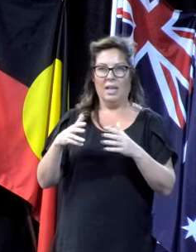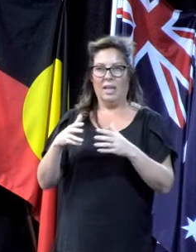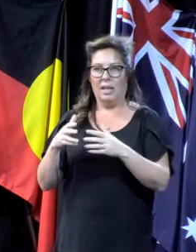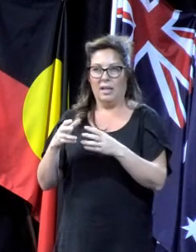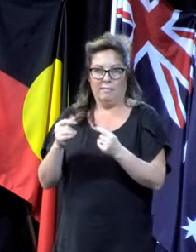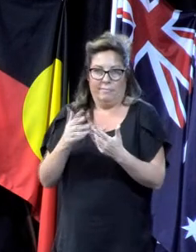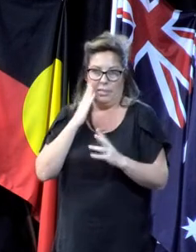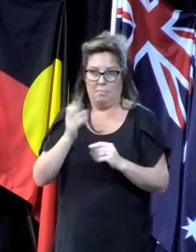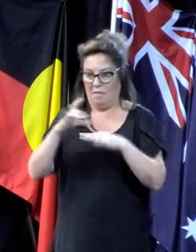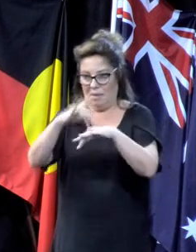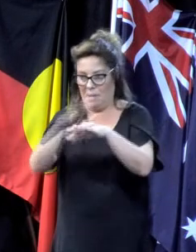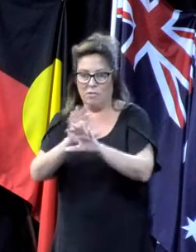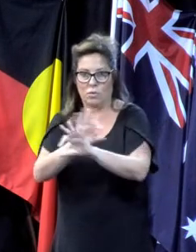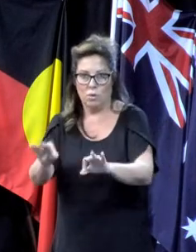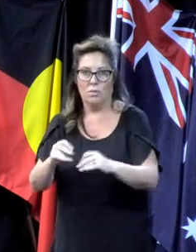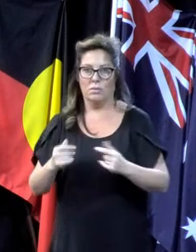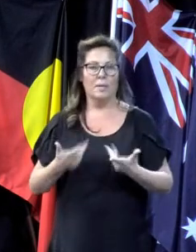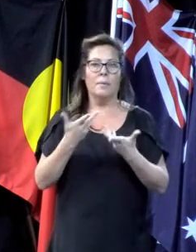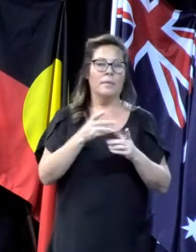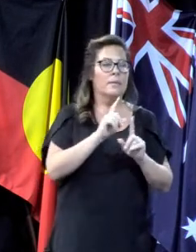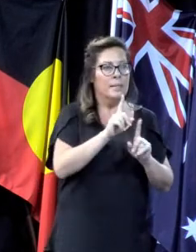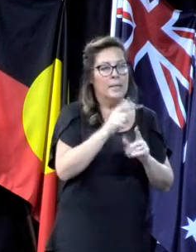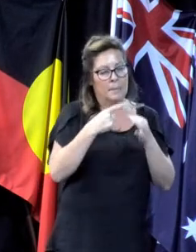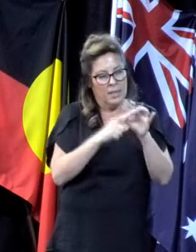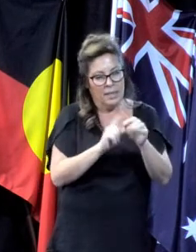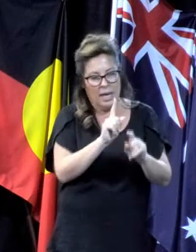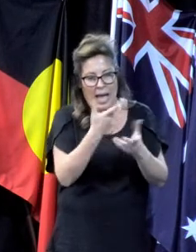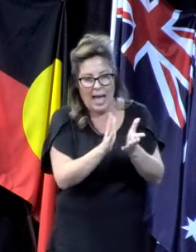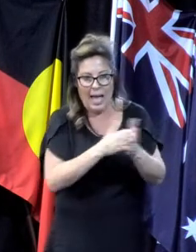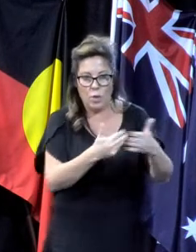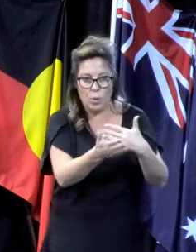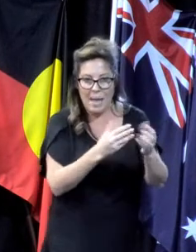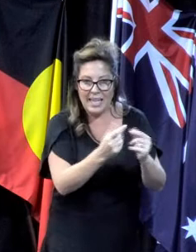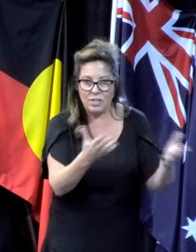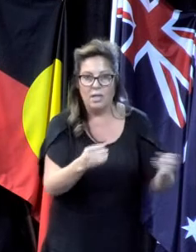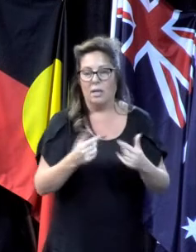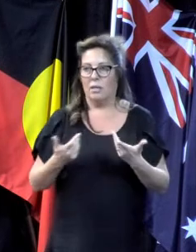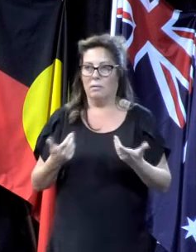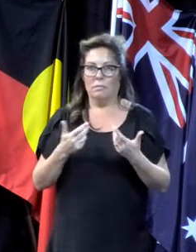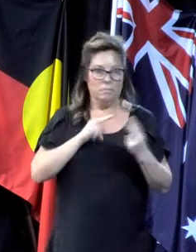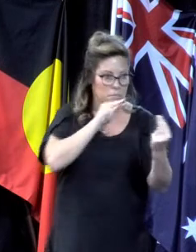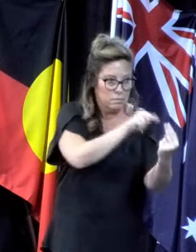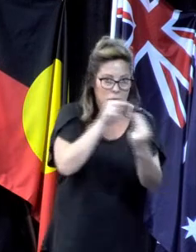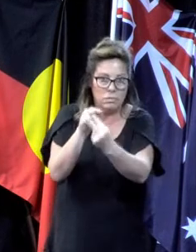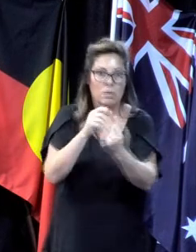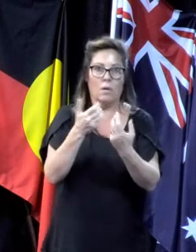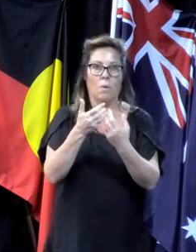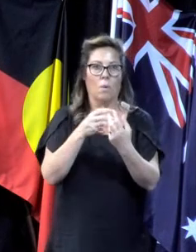that they see us together as well. Regardless if they... if their marriage has ended, depending on the relationship